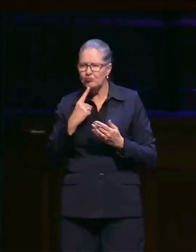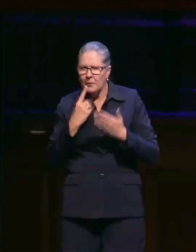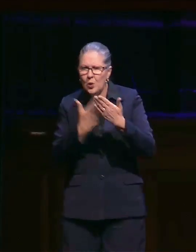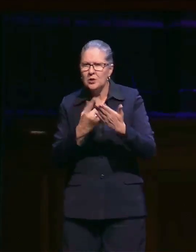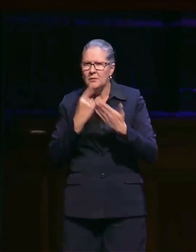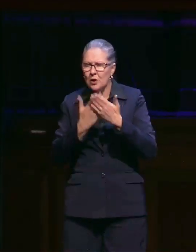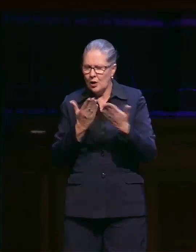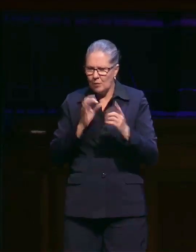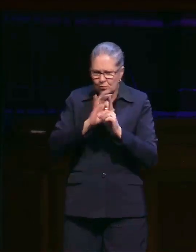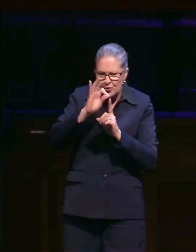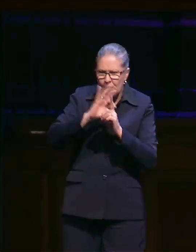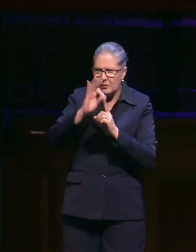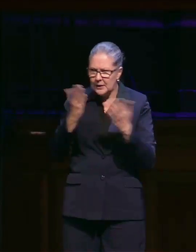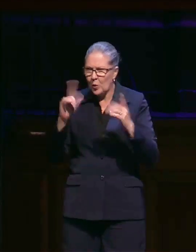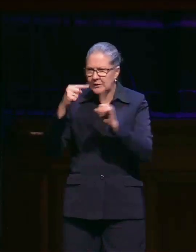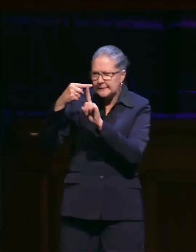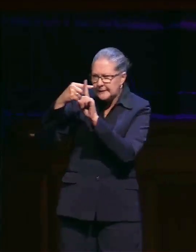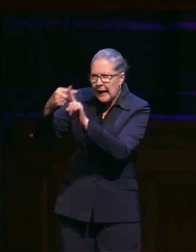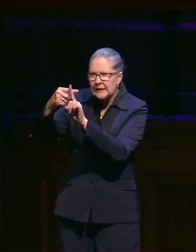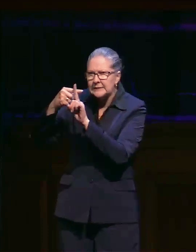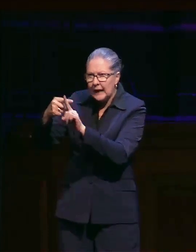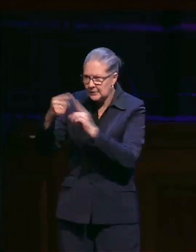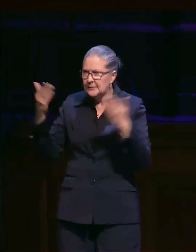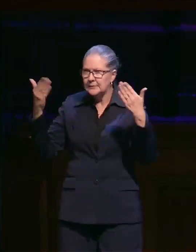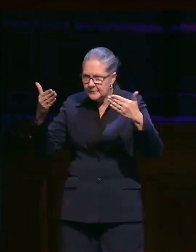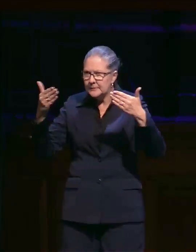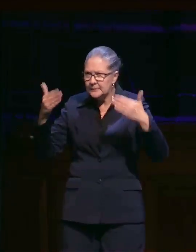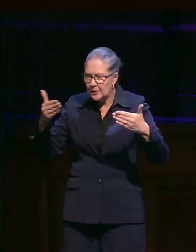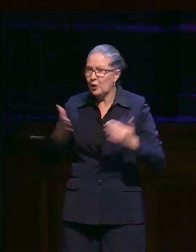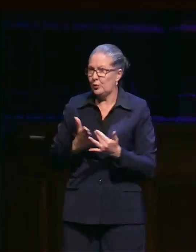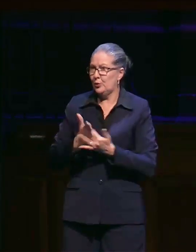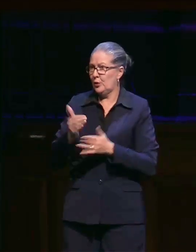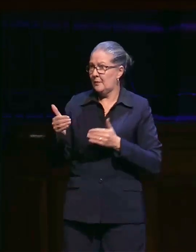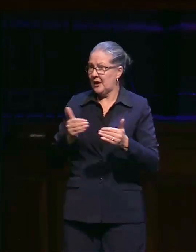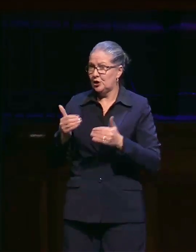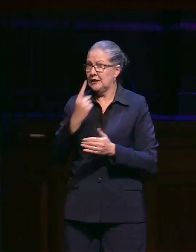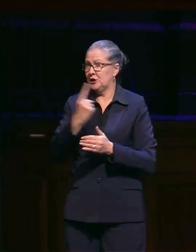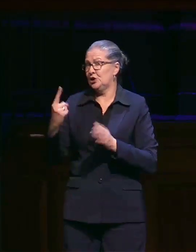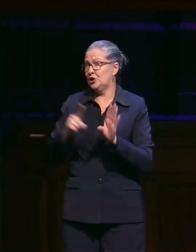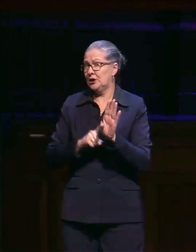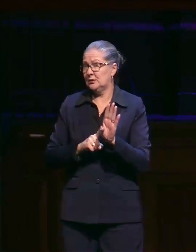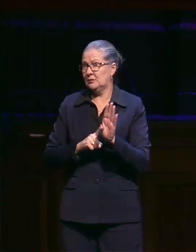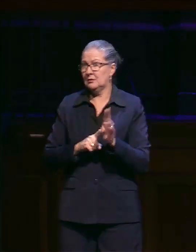against published targets during the budget each year for our sense been